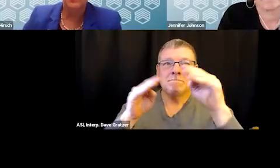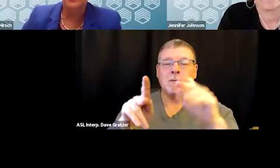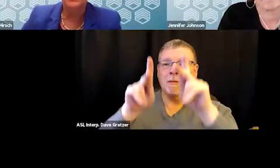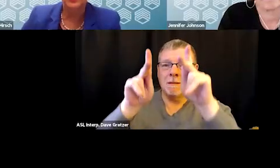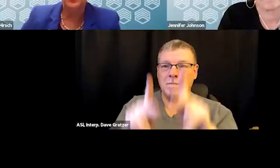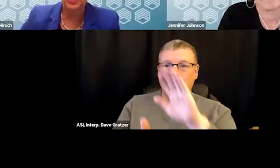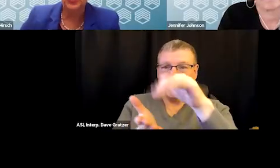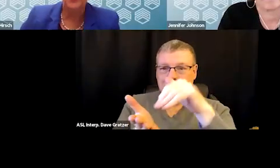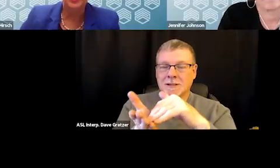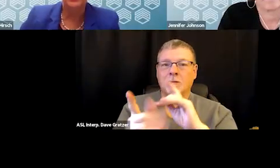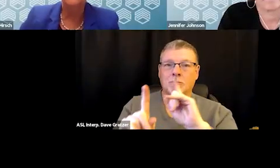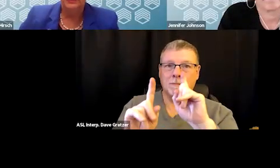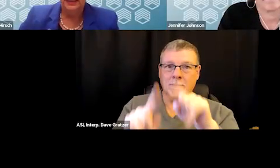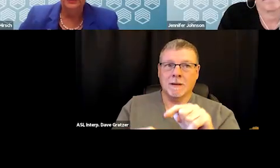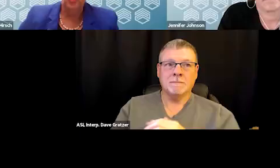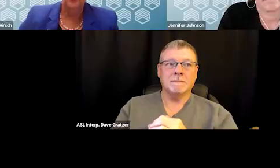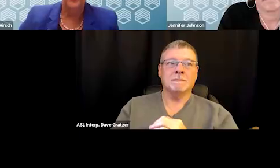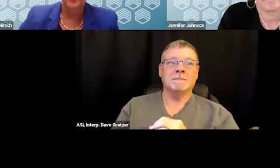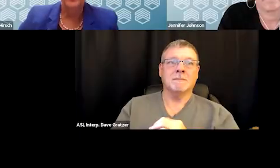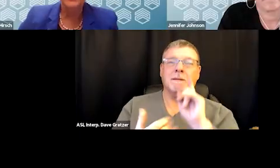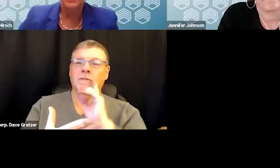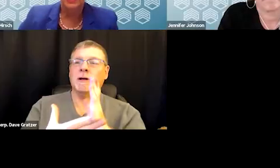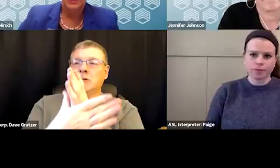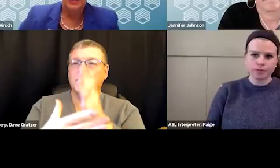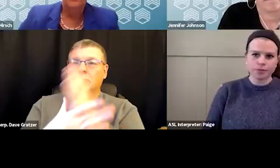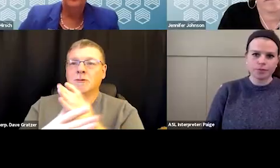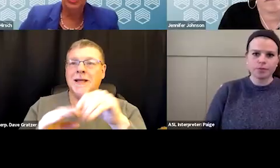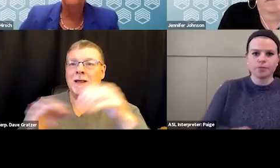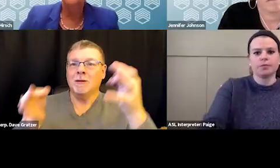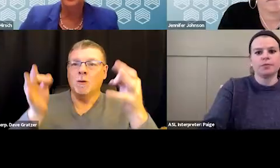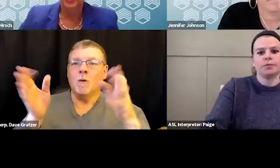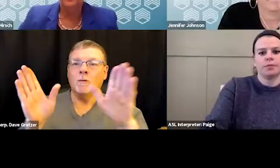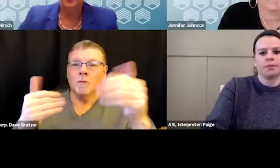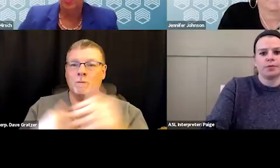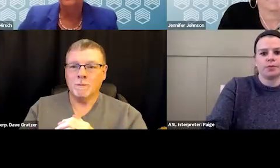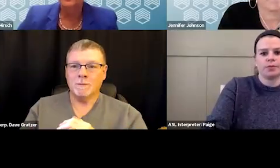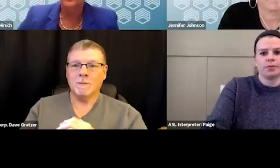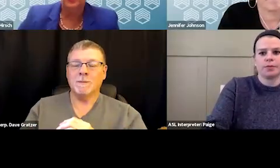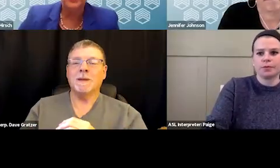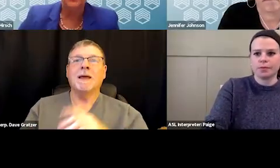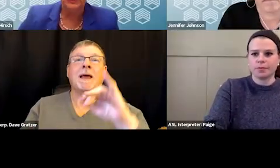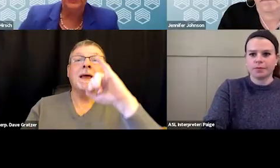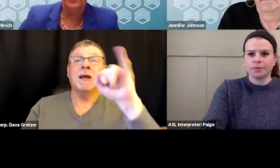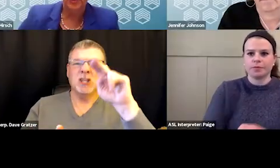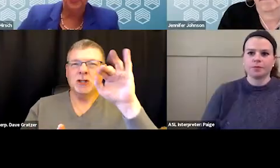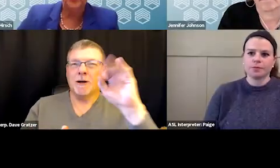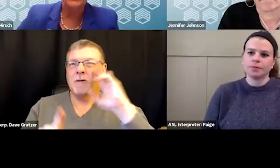response to disruption in our courtrooms. Um, Jennifer is gonna go through all of these roles a bit later in her